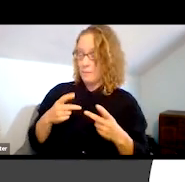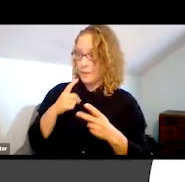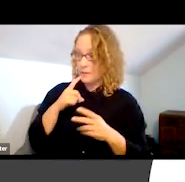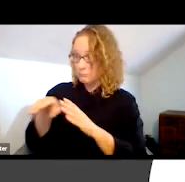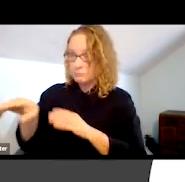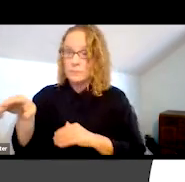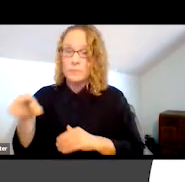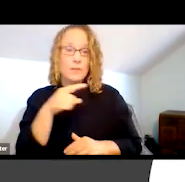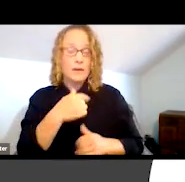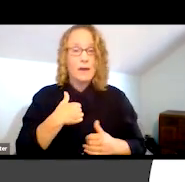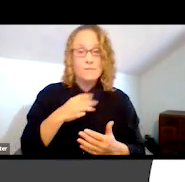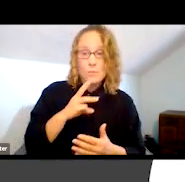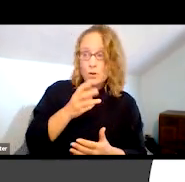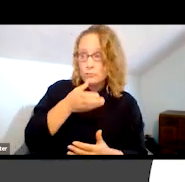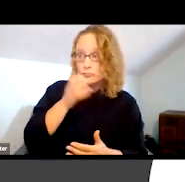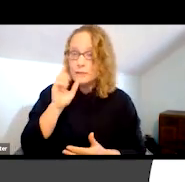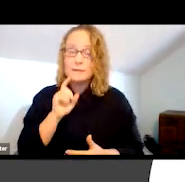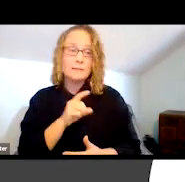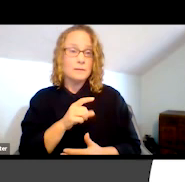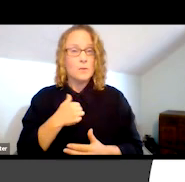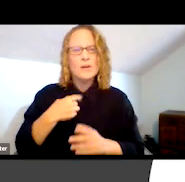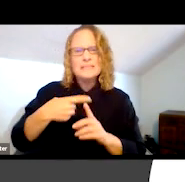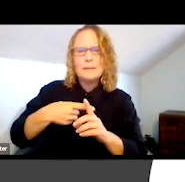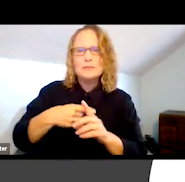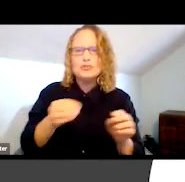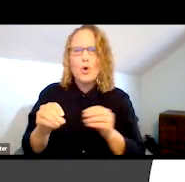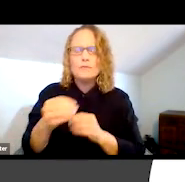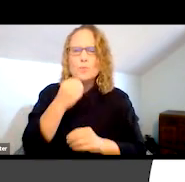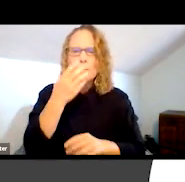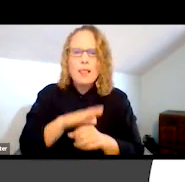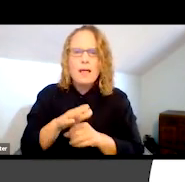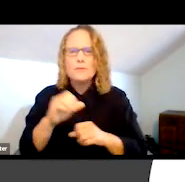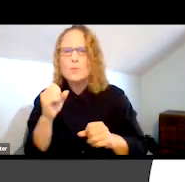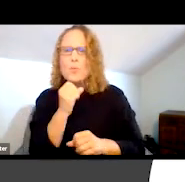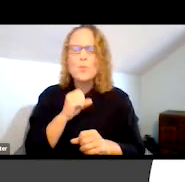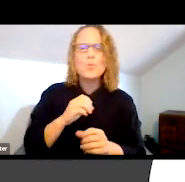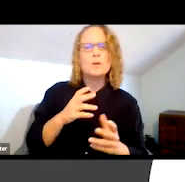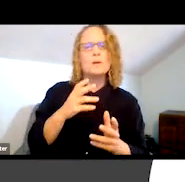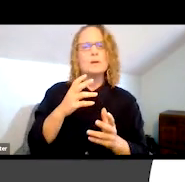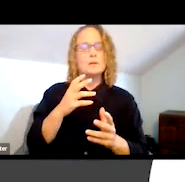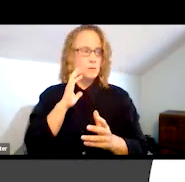who is not experiencing housing insecurity might be. So we wanna be mindful of what our offices look like.